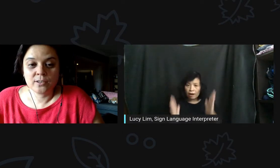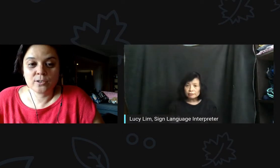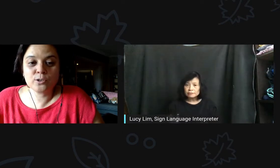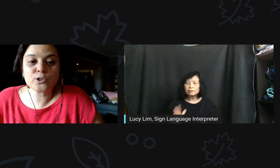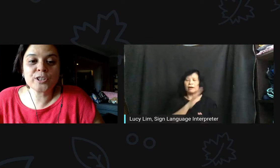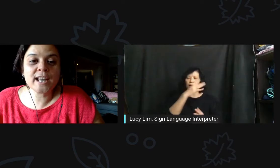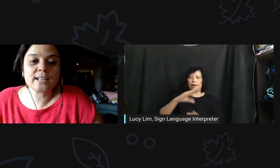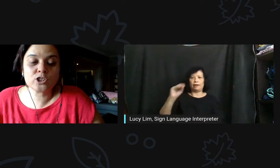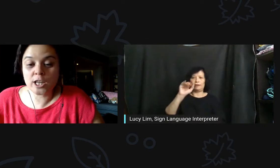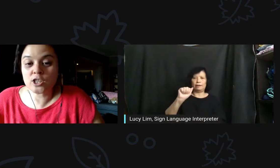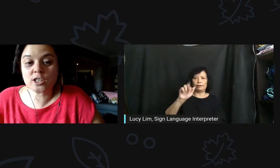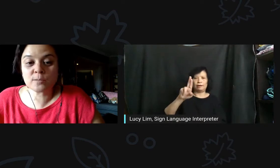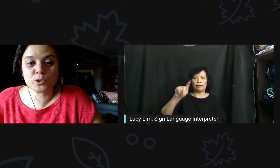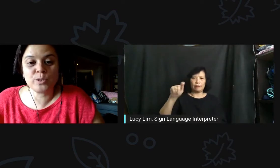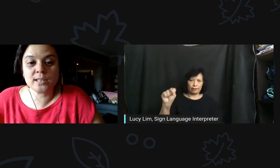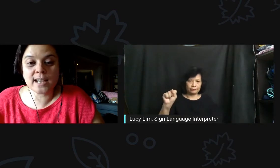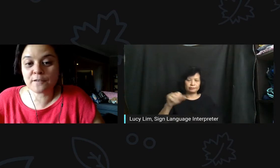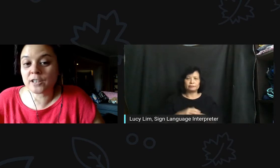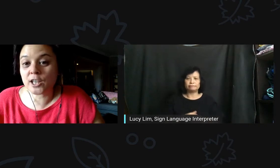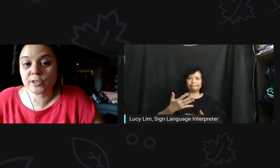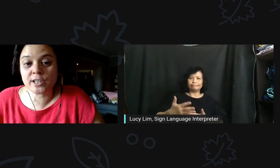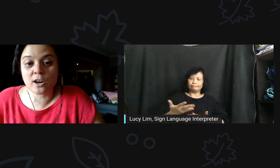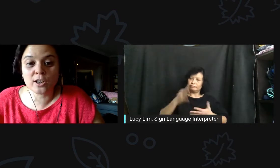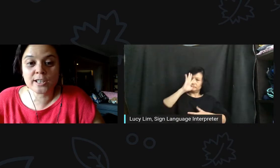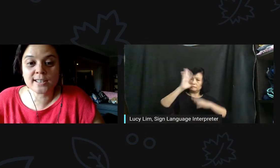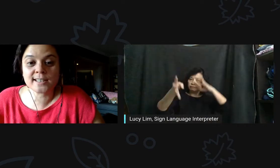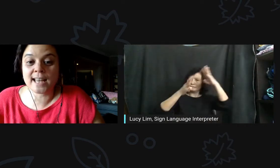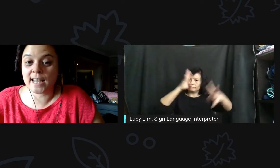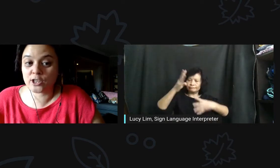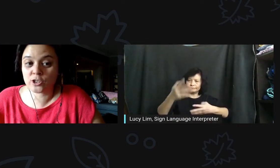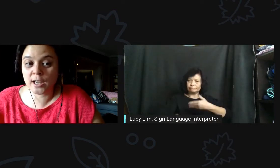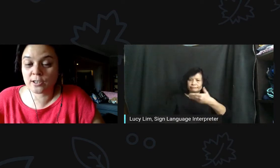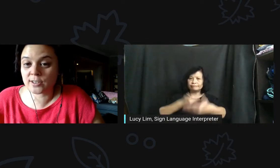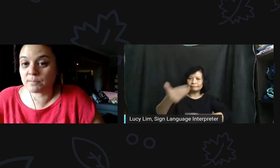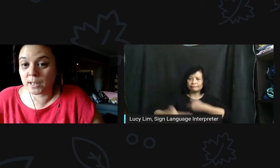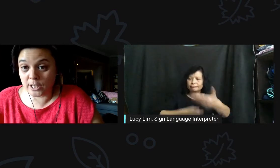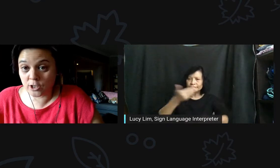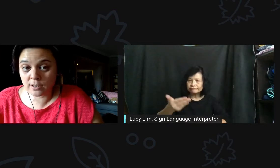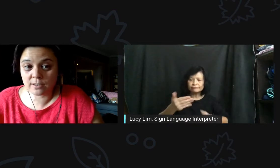to create exchanges between Deaf and hearing artists and educators in Malaysia